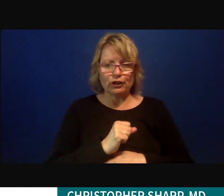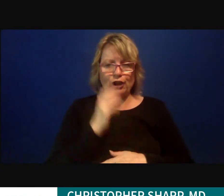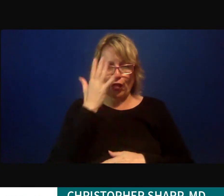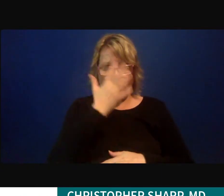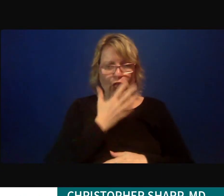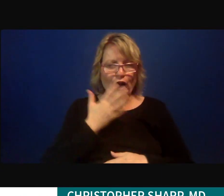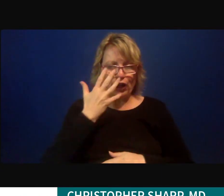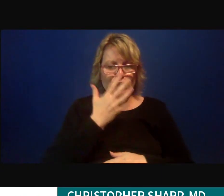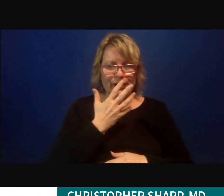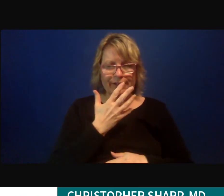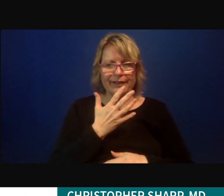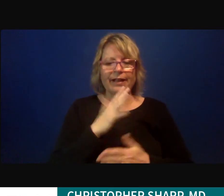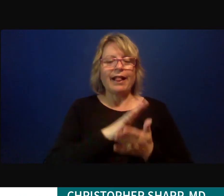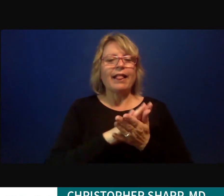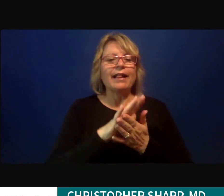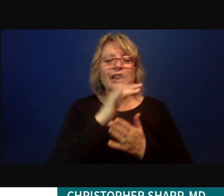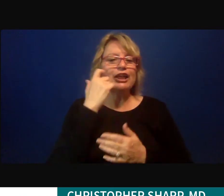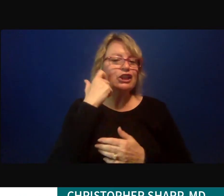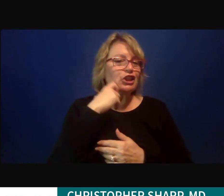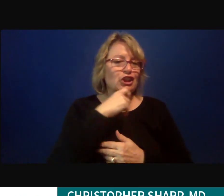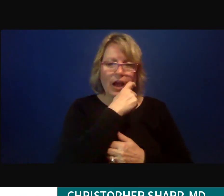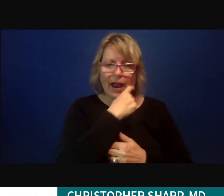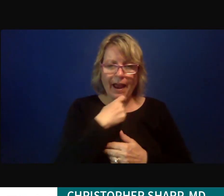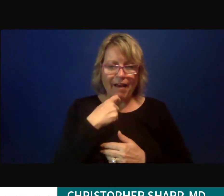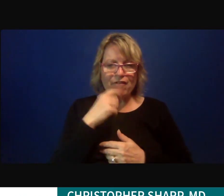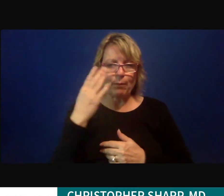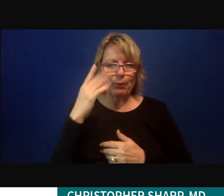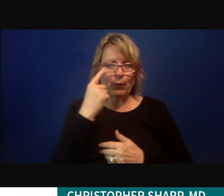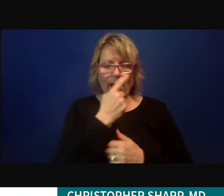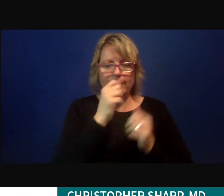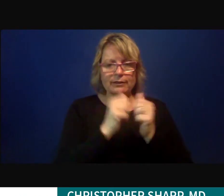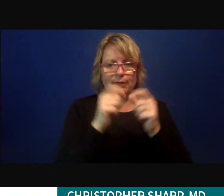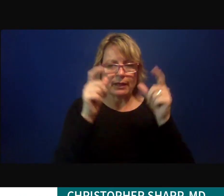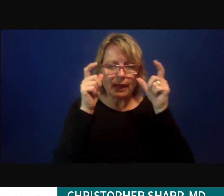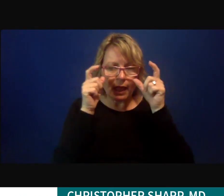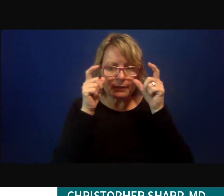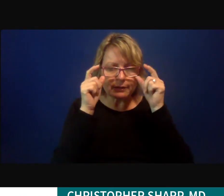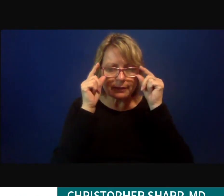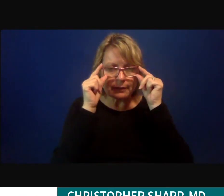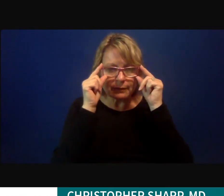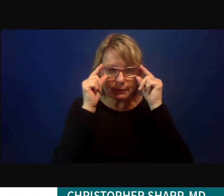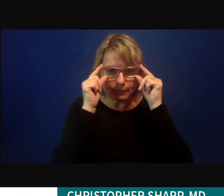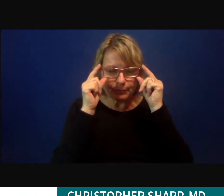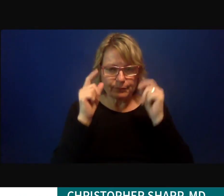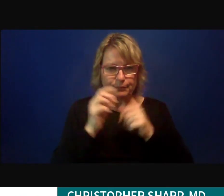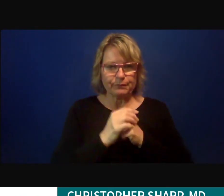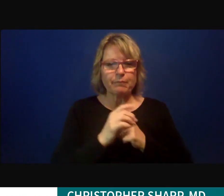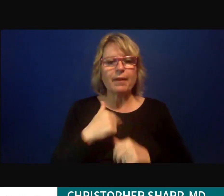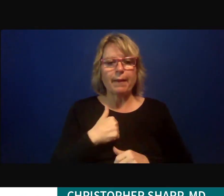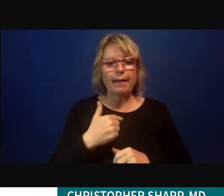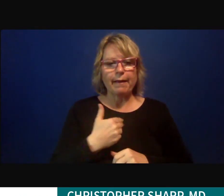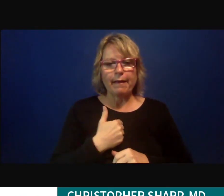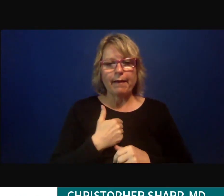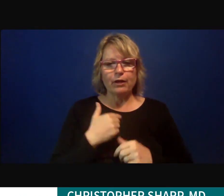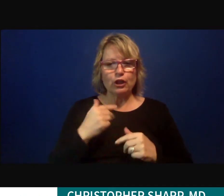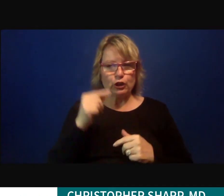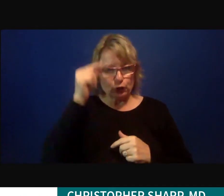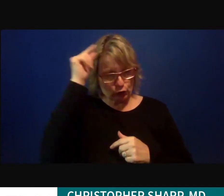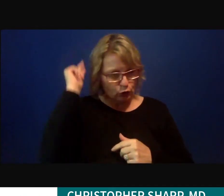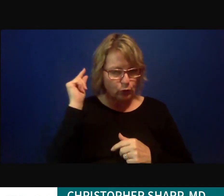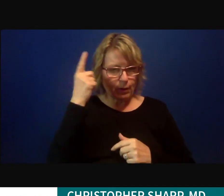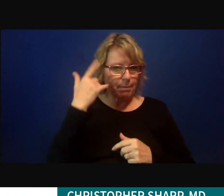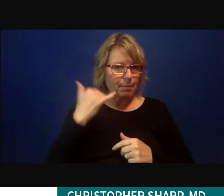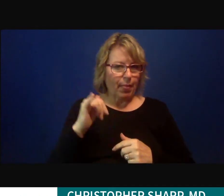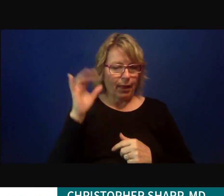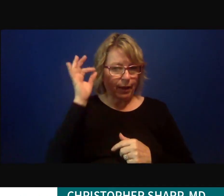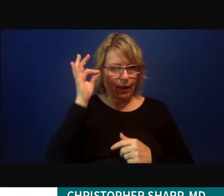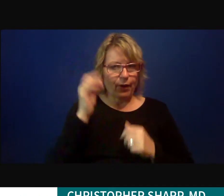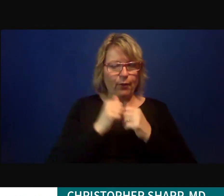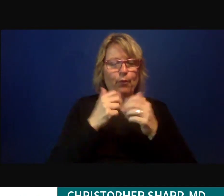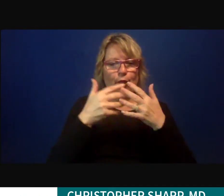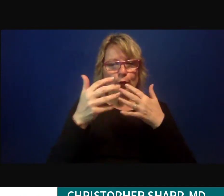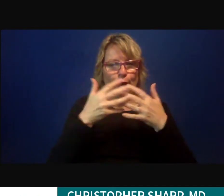I'm clean shaven, blue eyes with glasses. I have short blonde hair with some gray highlights. I'm